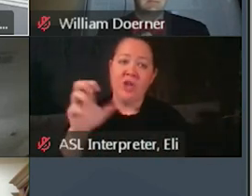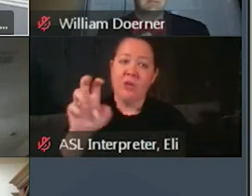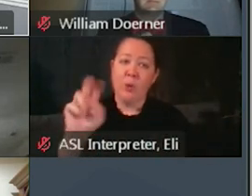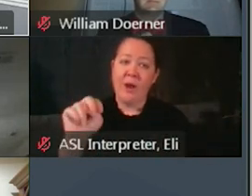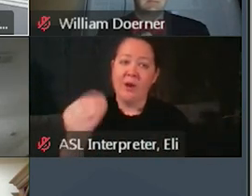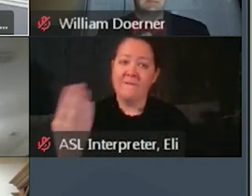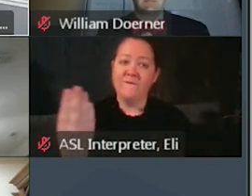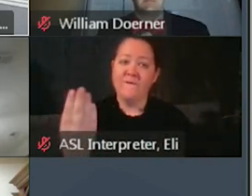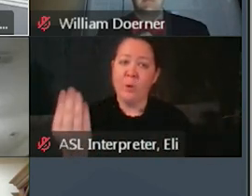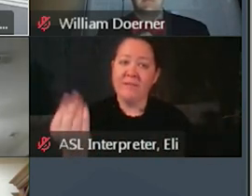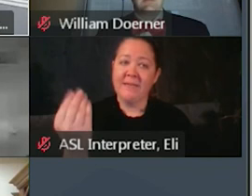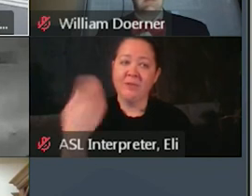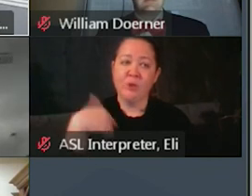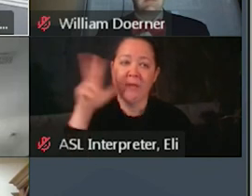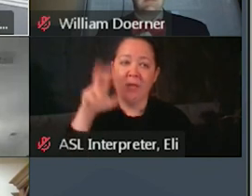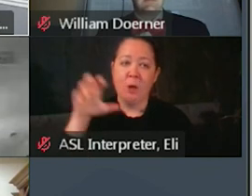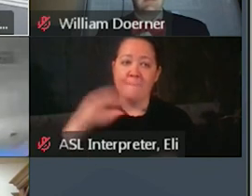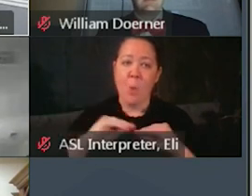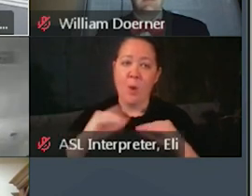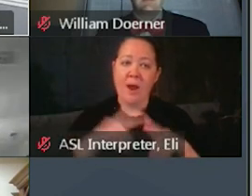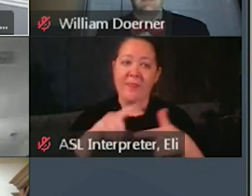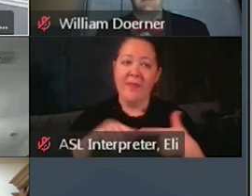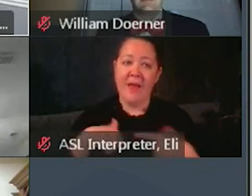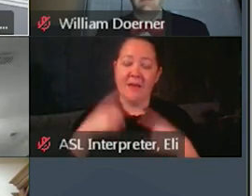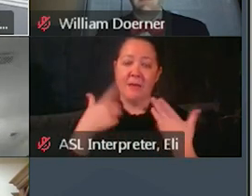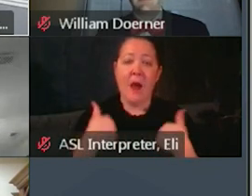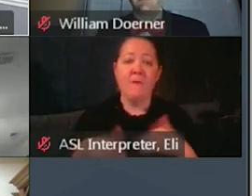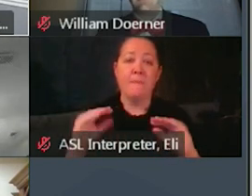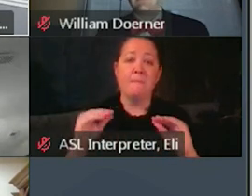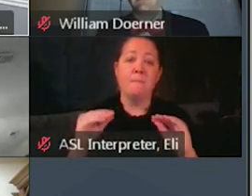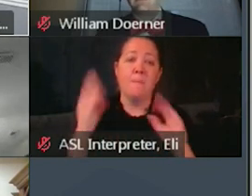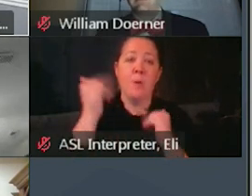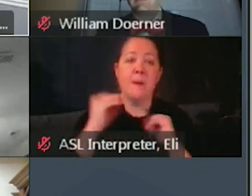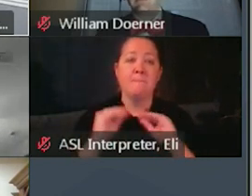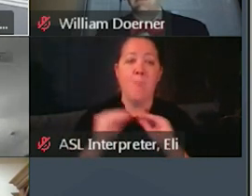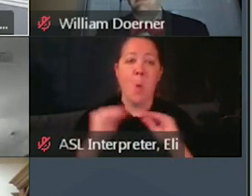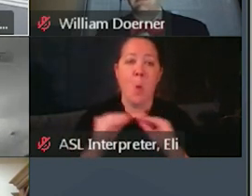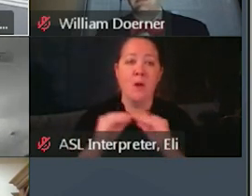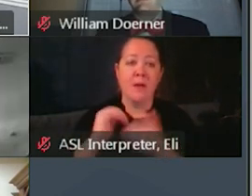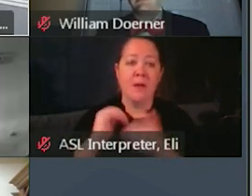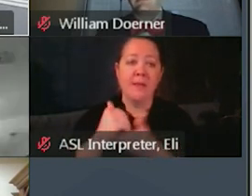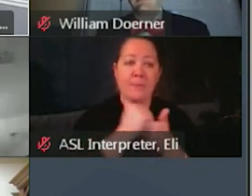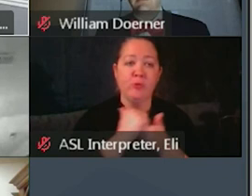and hopefully through collaboration, at least some of your concerns may be addressed. So thank you very much.